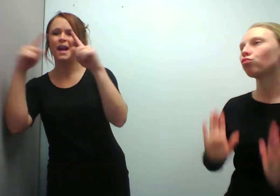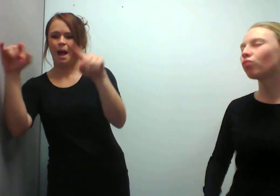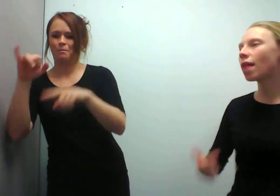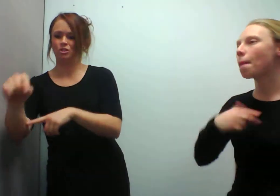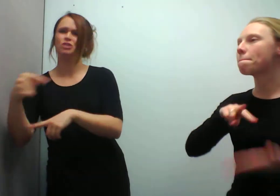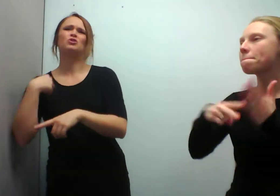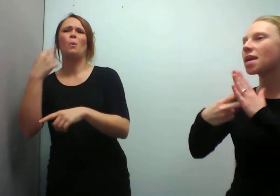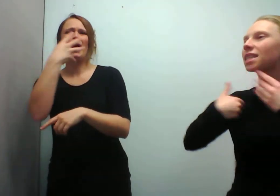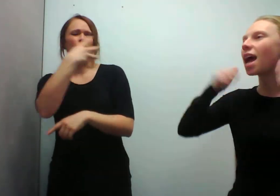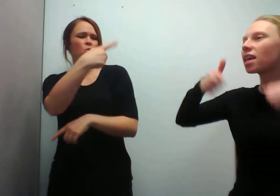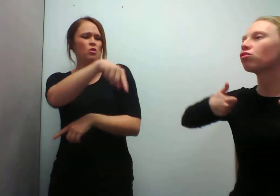it cant be done